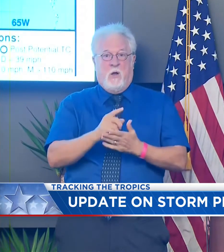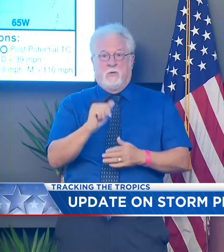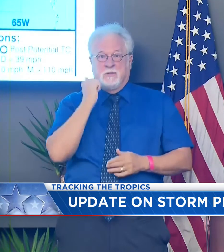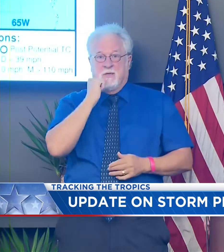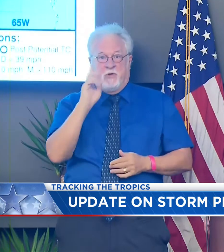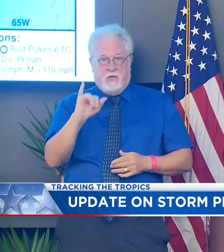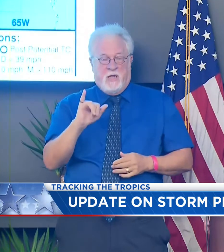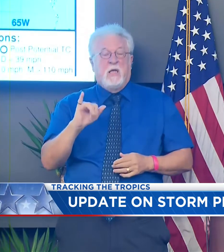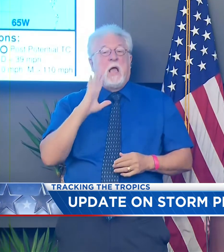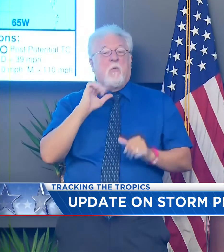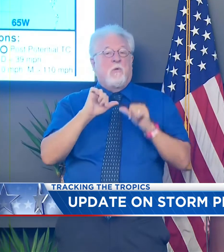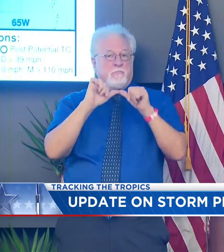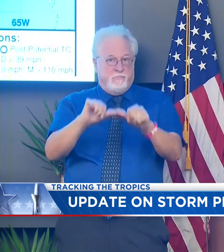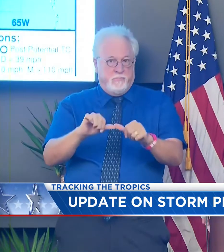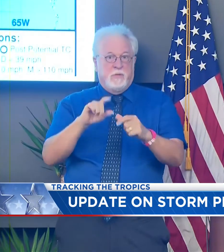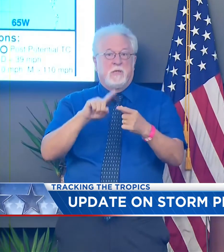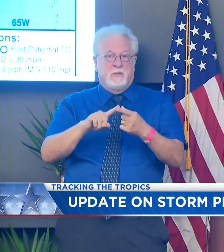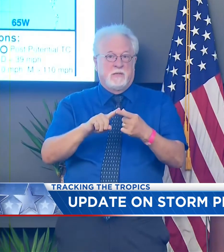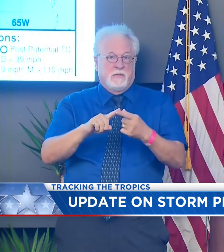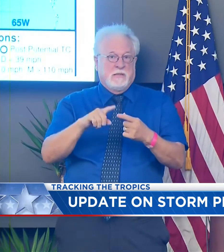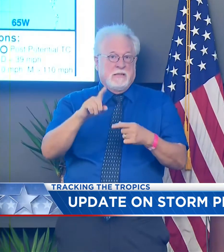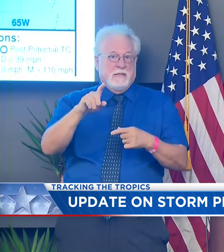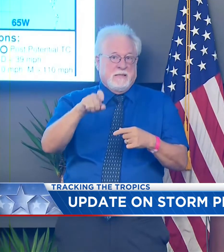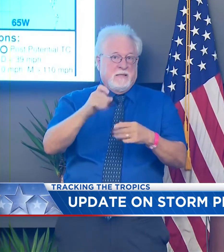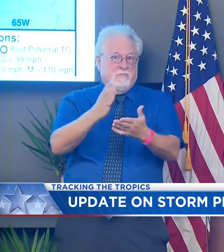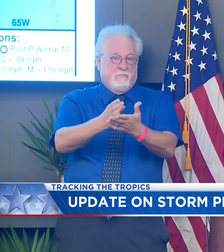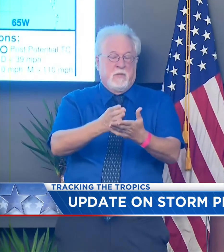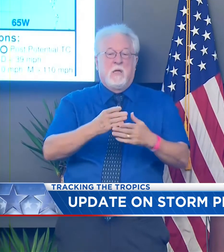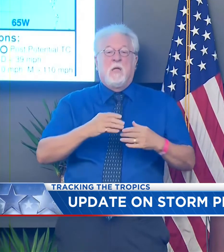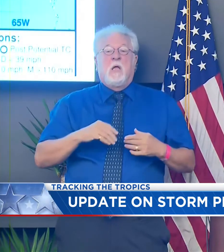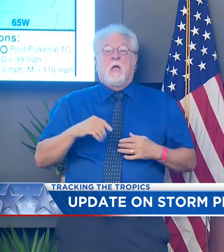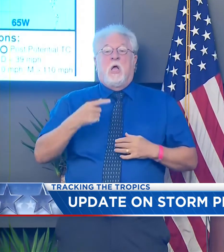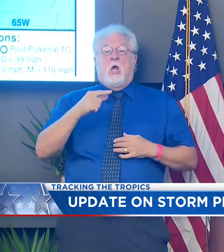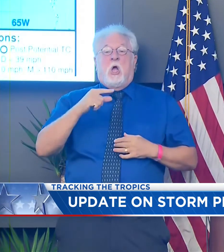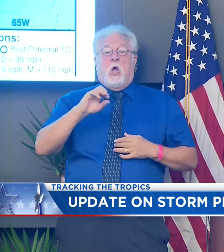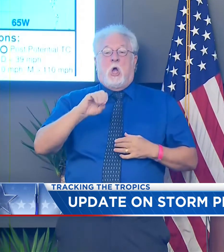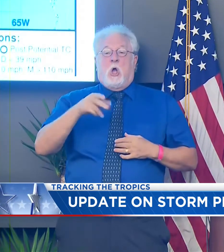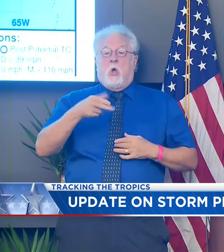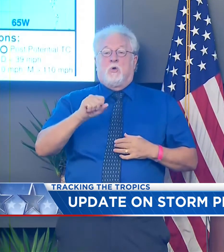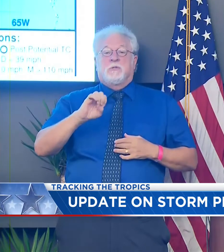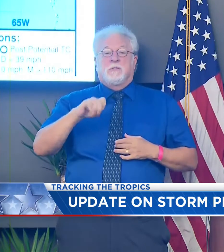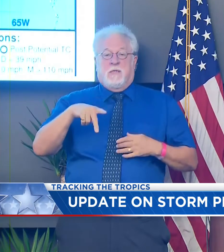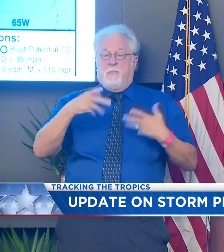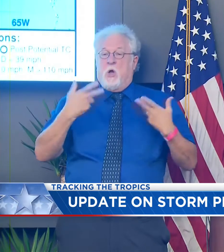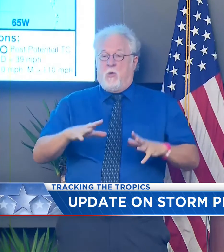BUT THE GOVERNOR'S OFFICE, HOMELAND SECURITY AND EMERGENCY PREPAREDNESS HAS ACTIVATED THE EMERGENCY CENTER, WHICH IS NOW